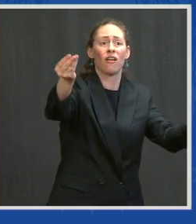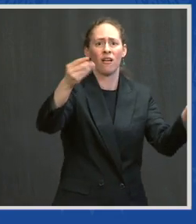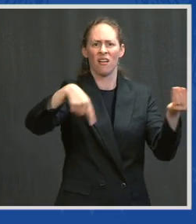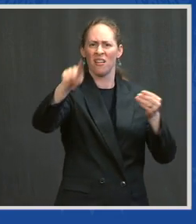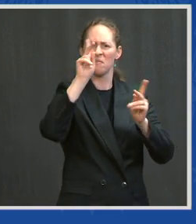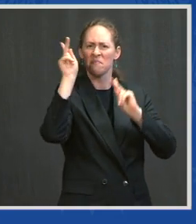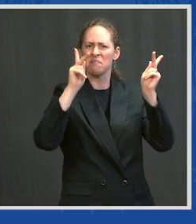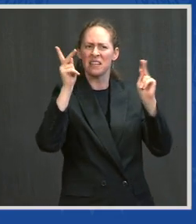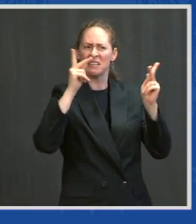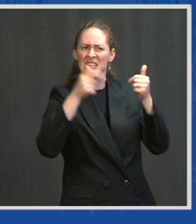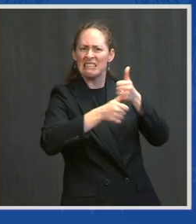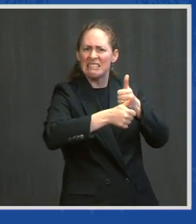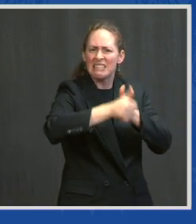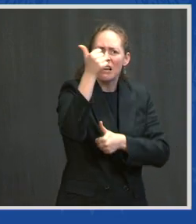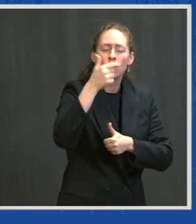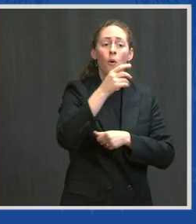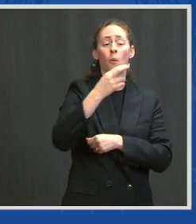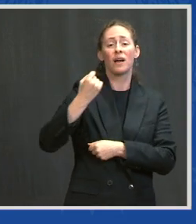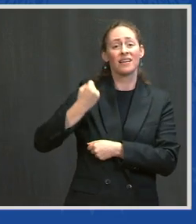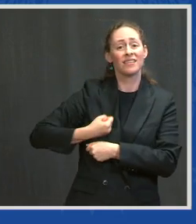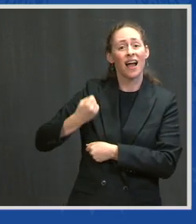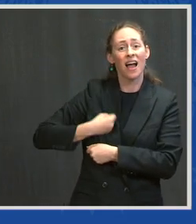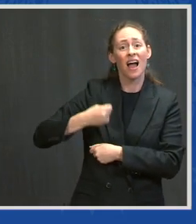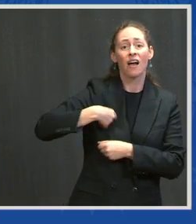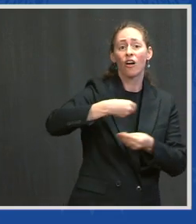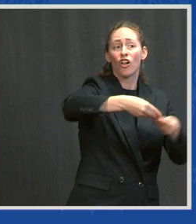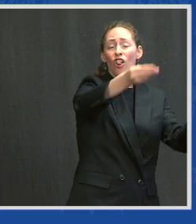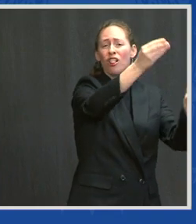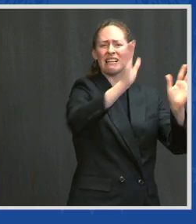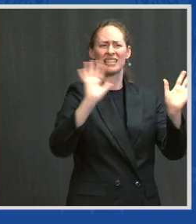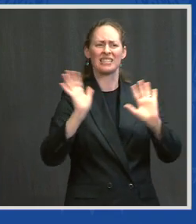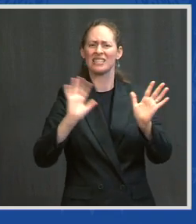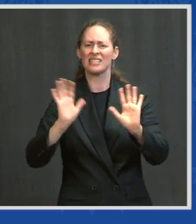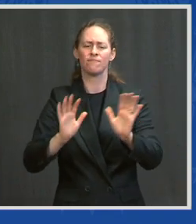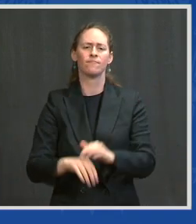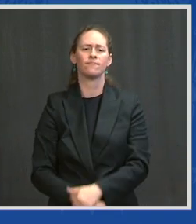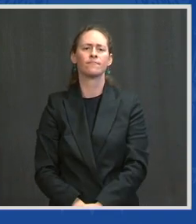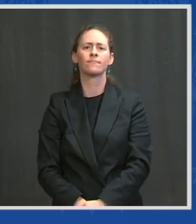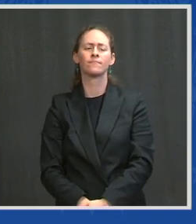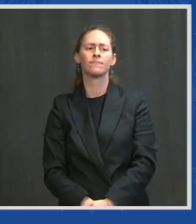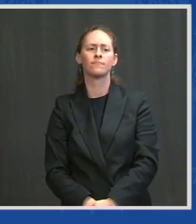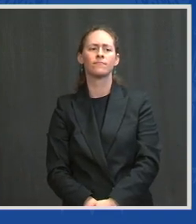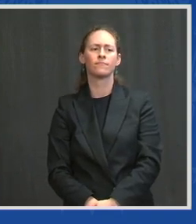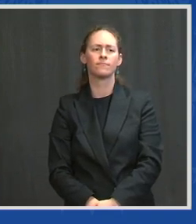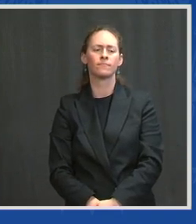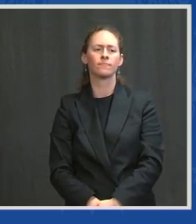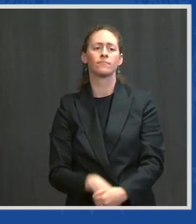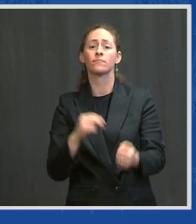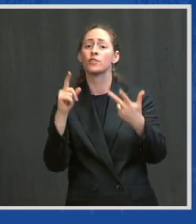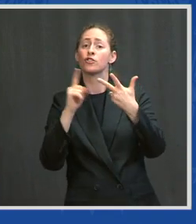Third, we discussed historic funding -- we discussed historic funding for states, cities,